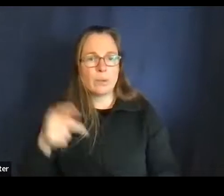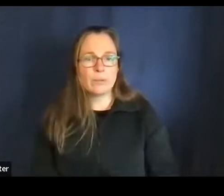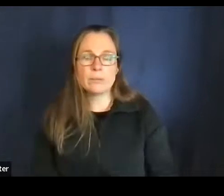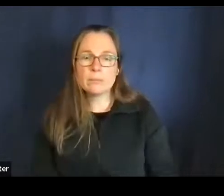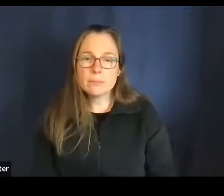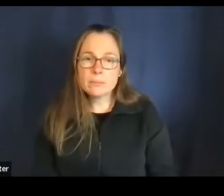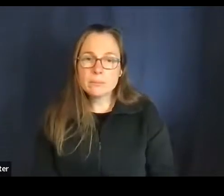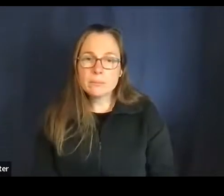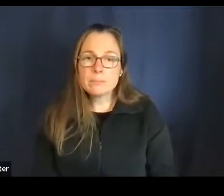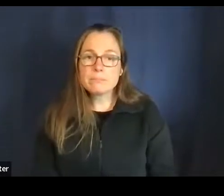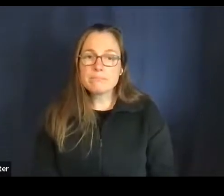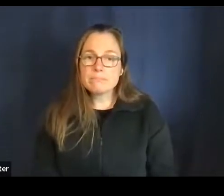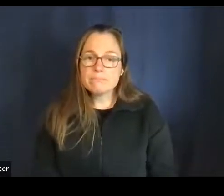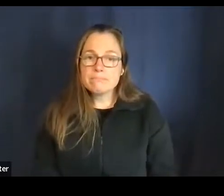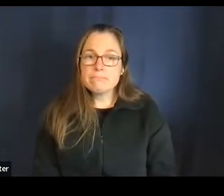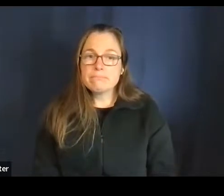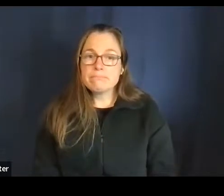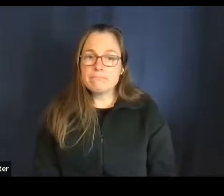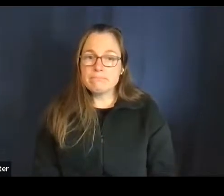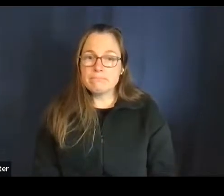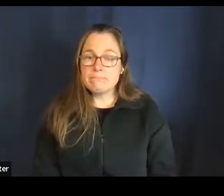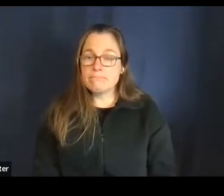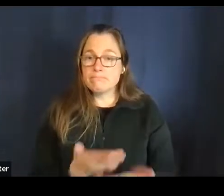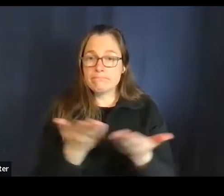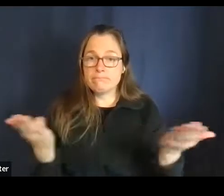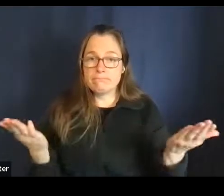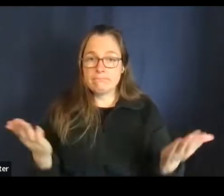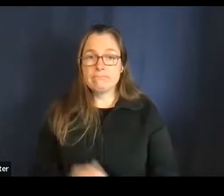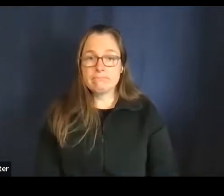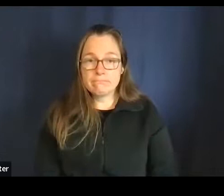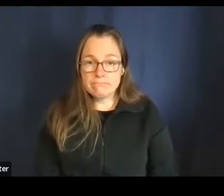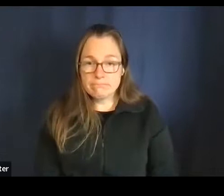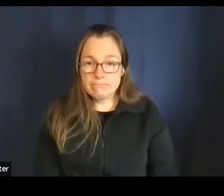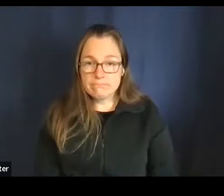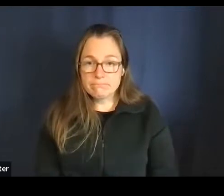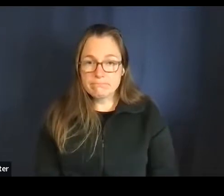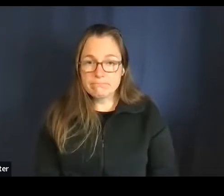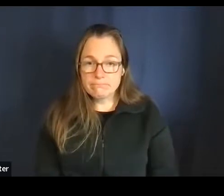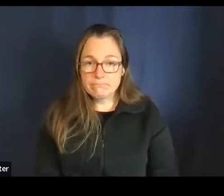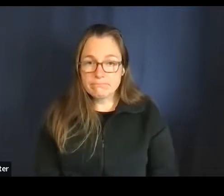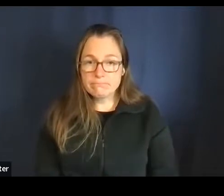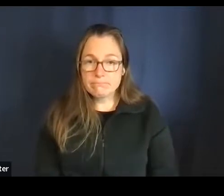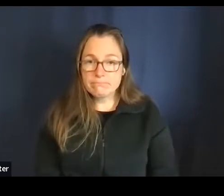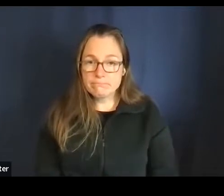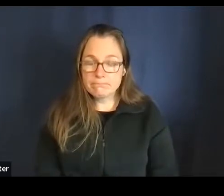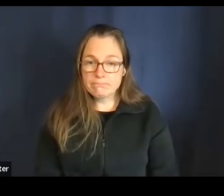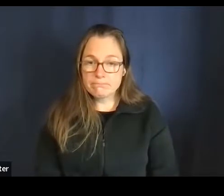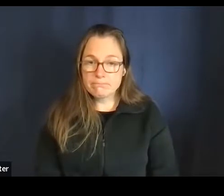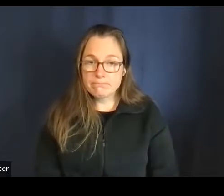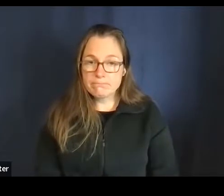us. Anything online? Okay, good for us.